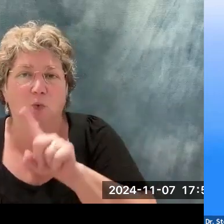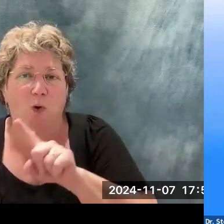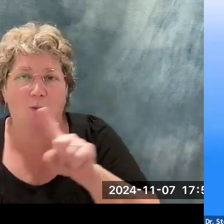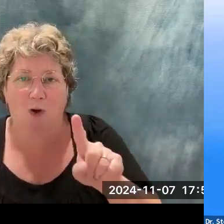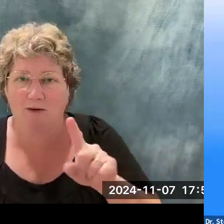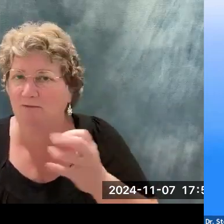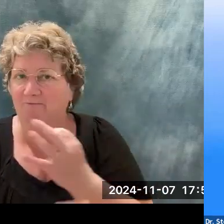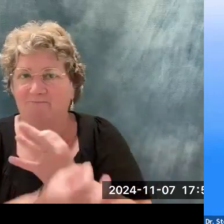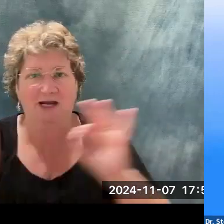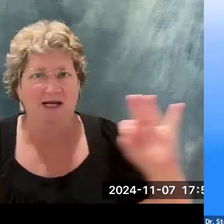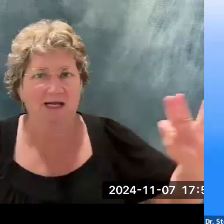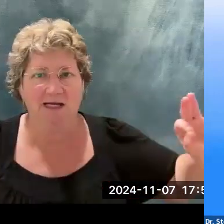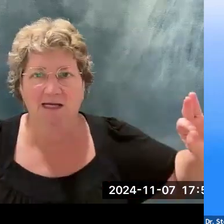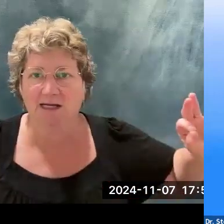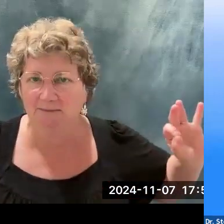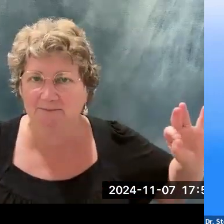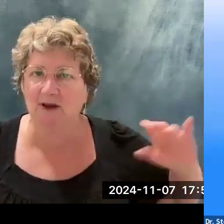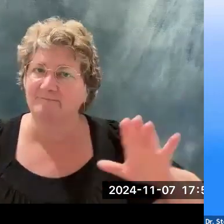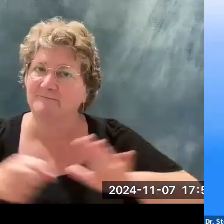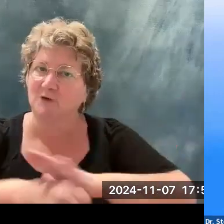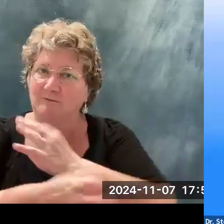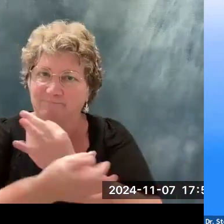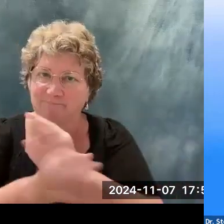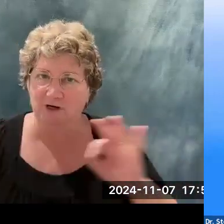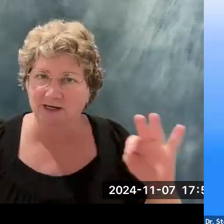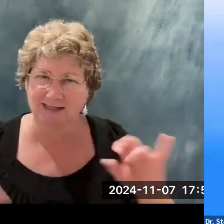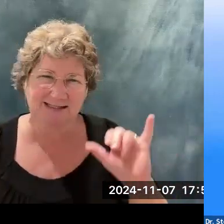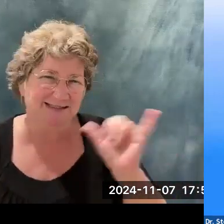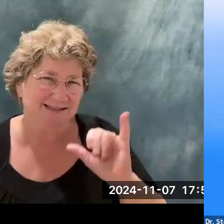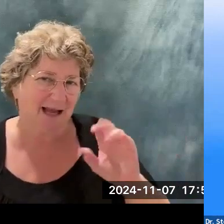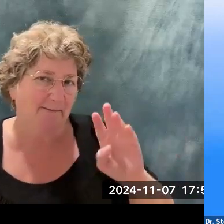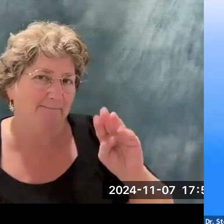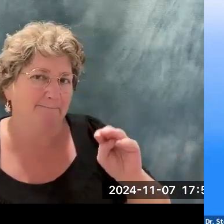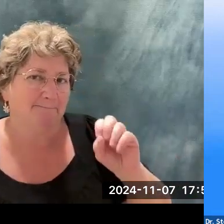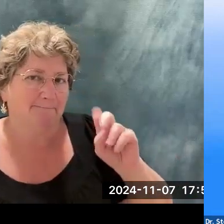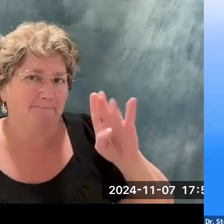211 are free, as is mobile crisis. So again,